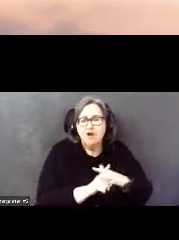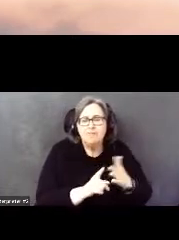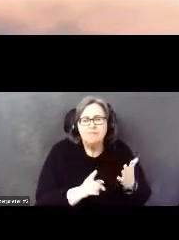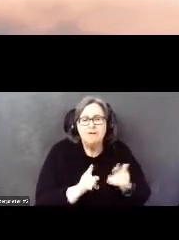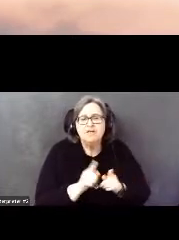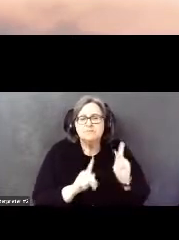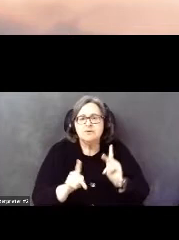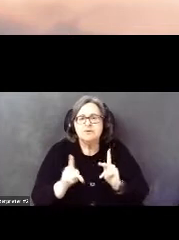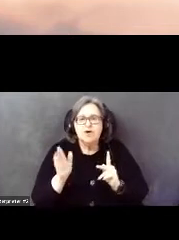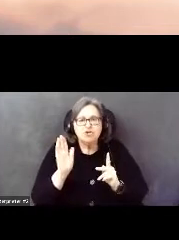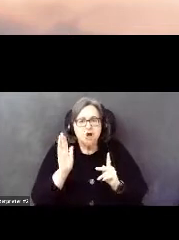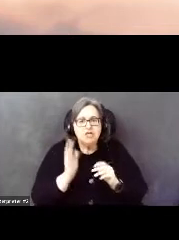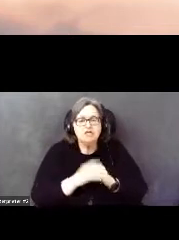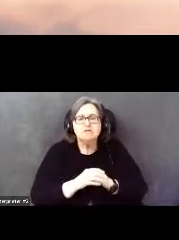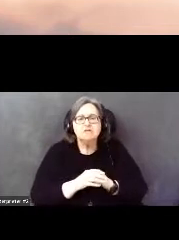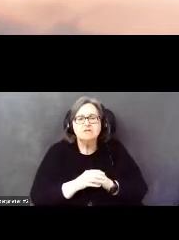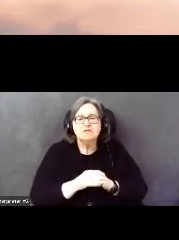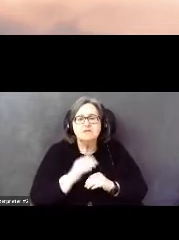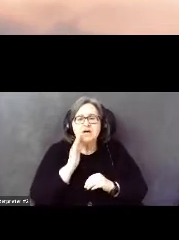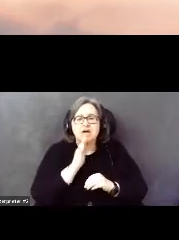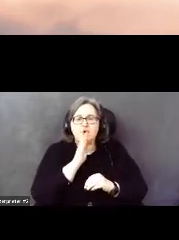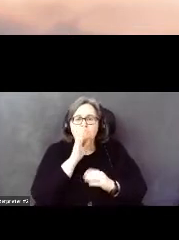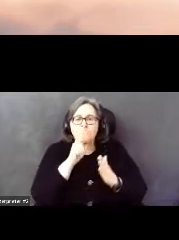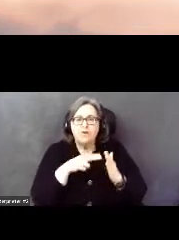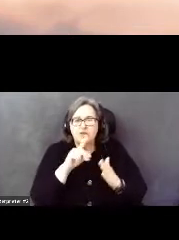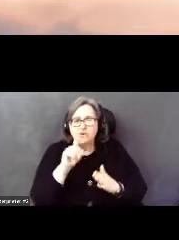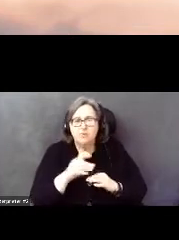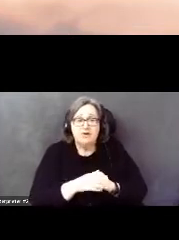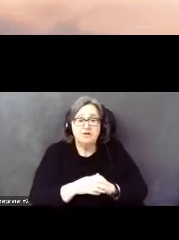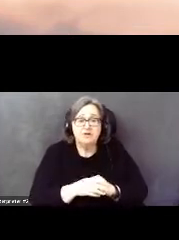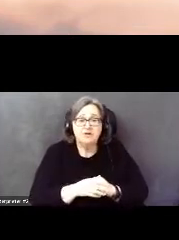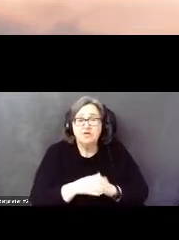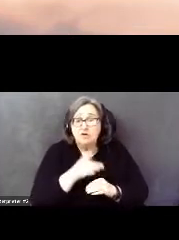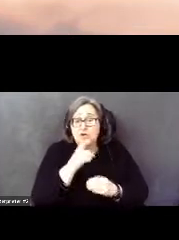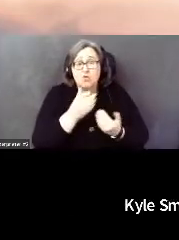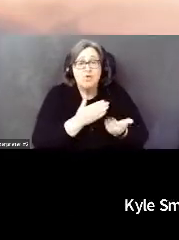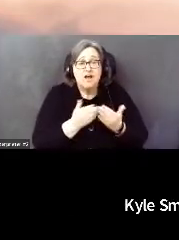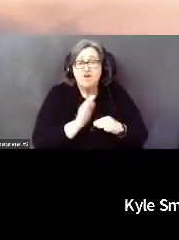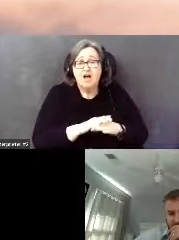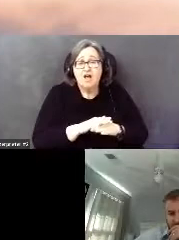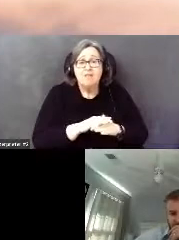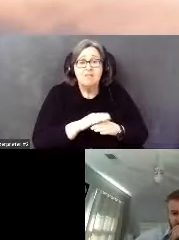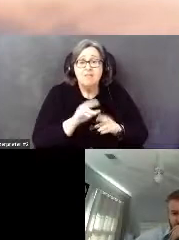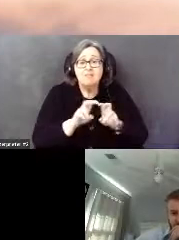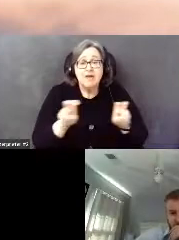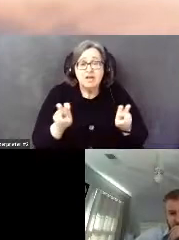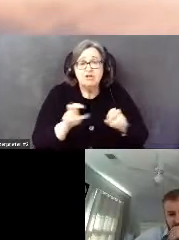have been talking. I'll just read them out loud. Whomever on the panel or other speakers